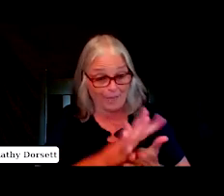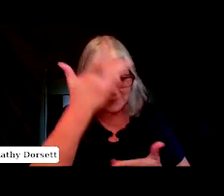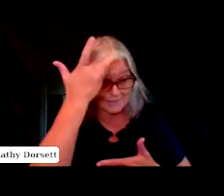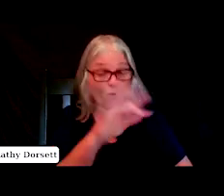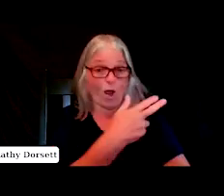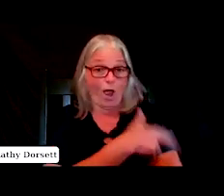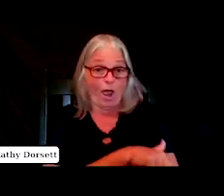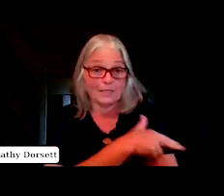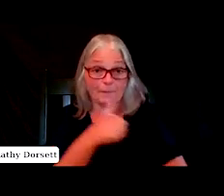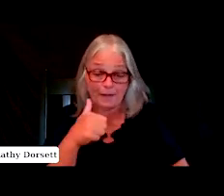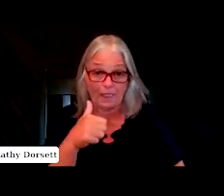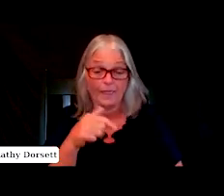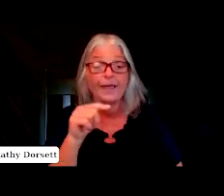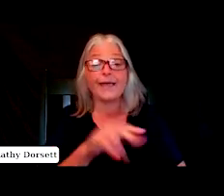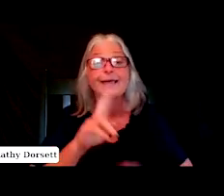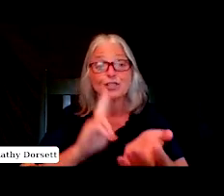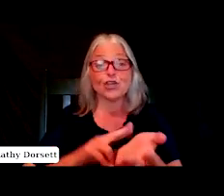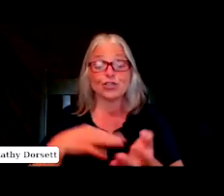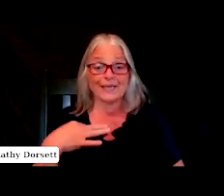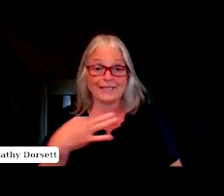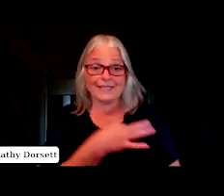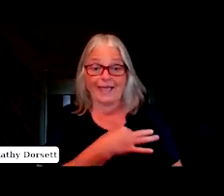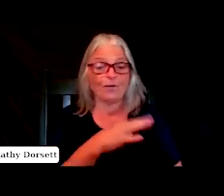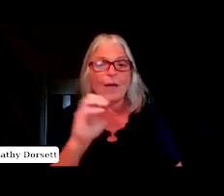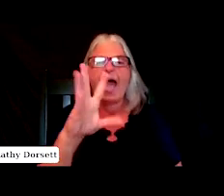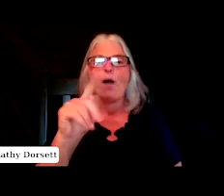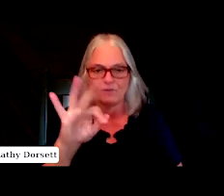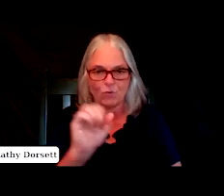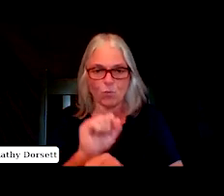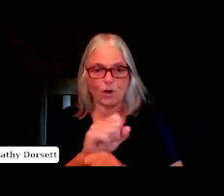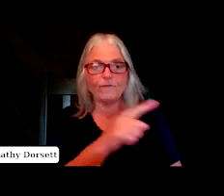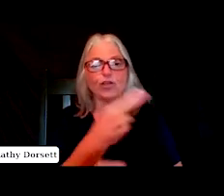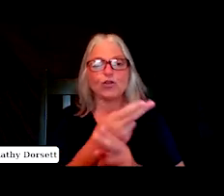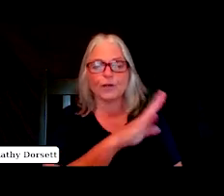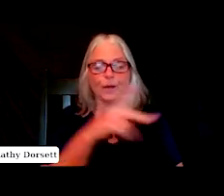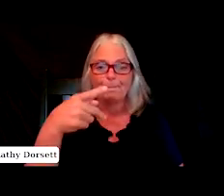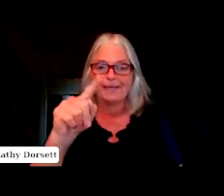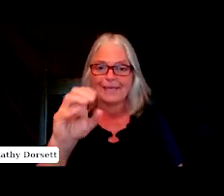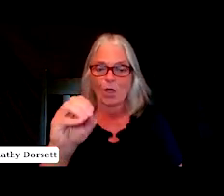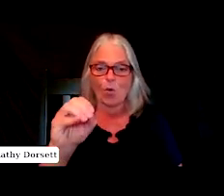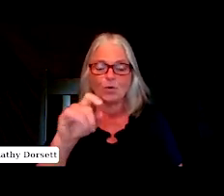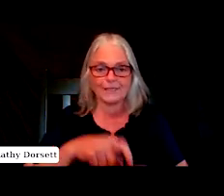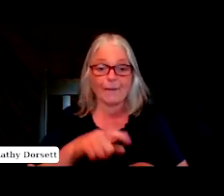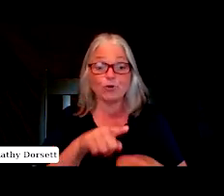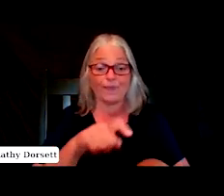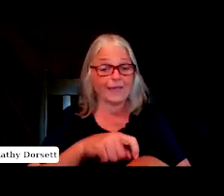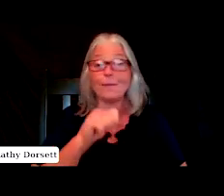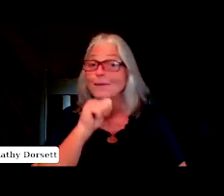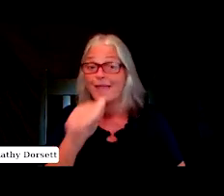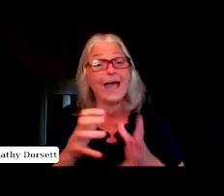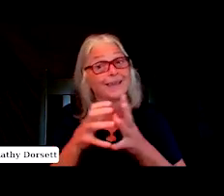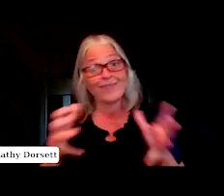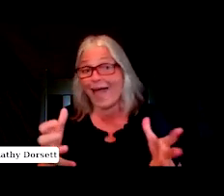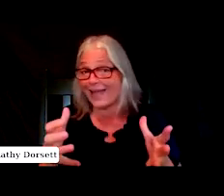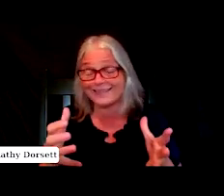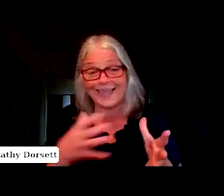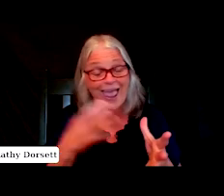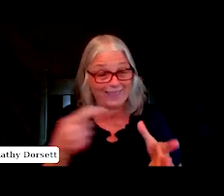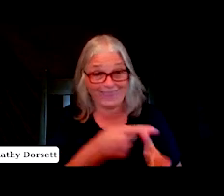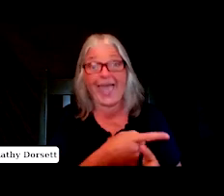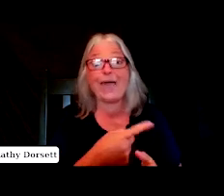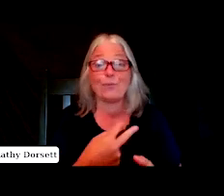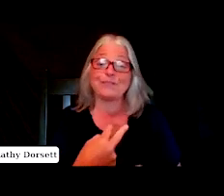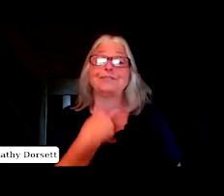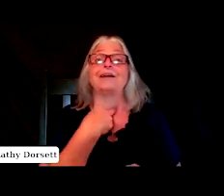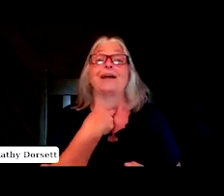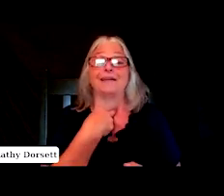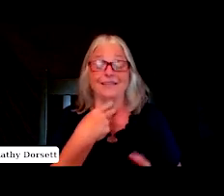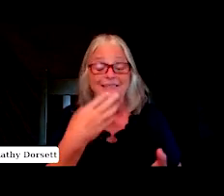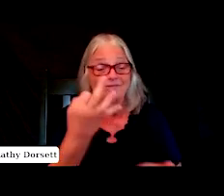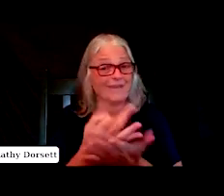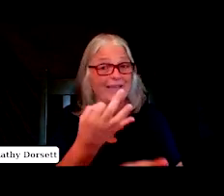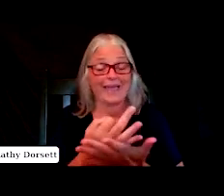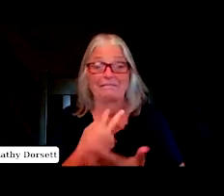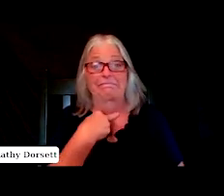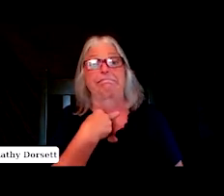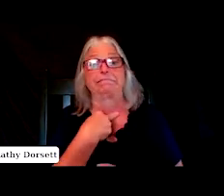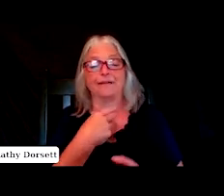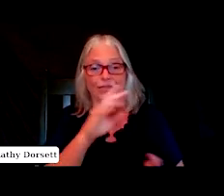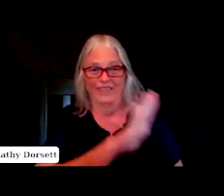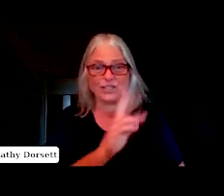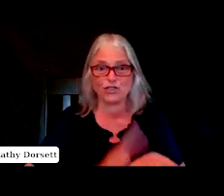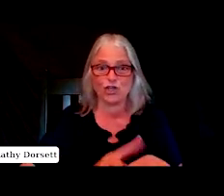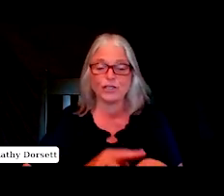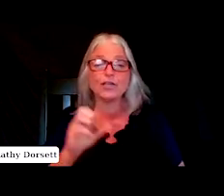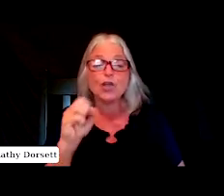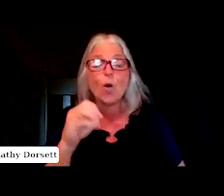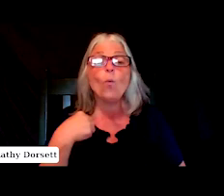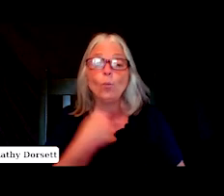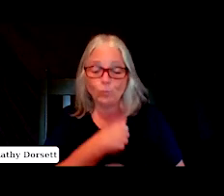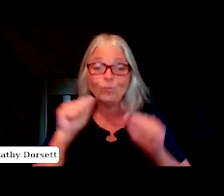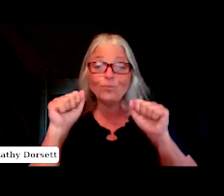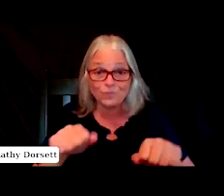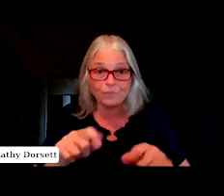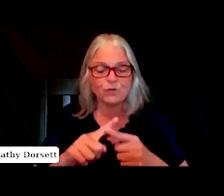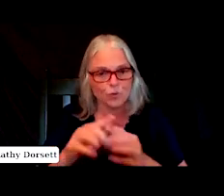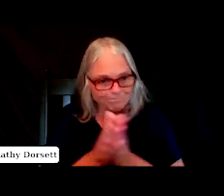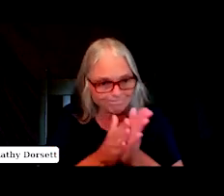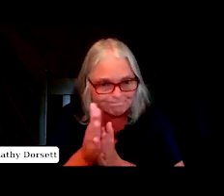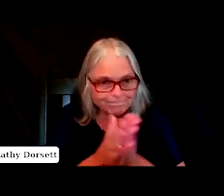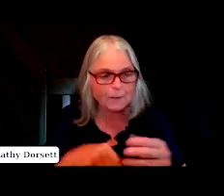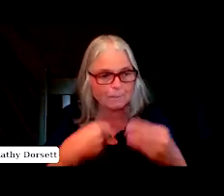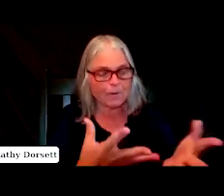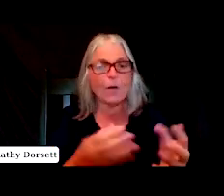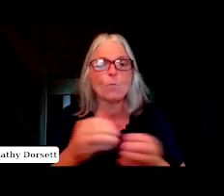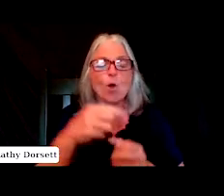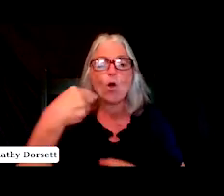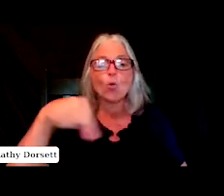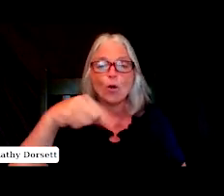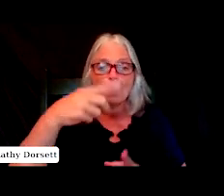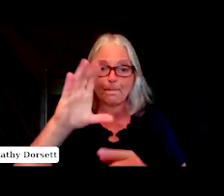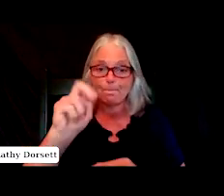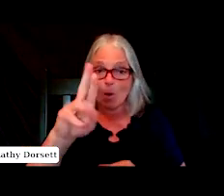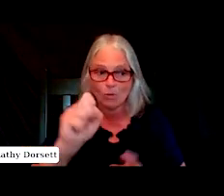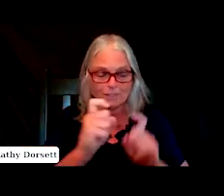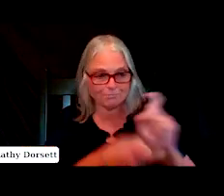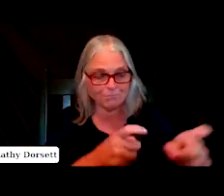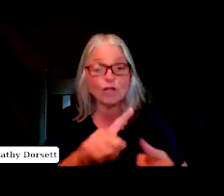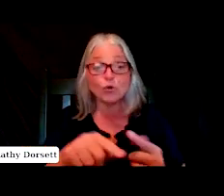His nursing staff was out of work, and they had to use their Pto time for that time, which wasn't a lot, and left them in a really strange financial condition, and so we were able to incentivize them by providing quarterly bonuses that help to